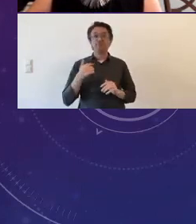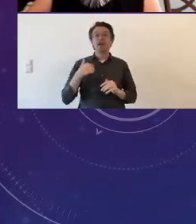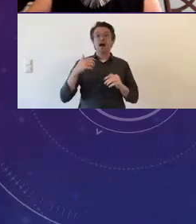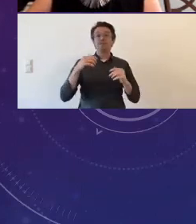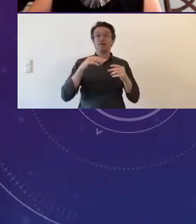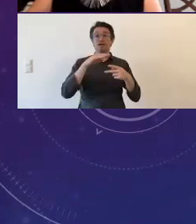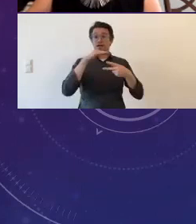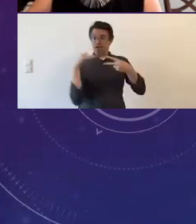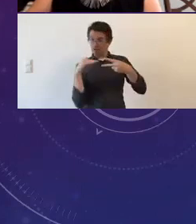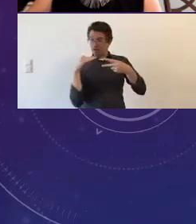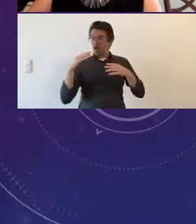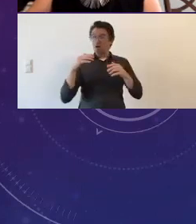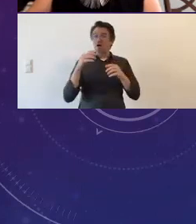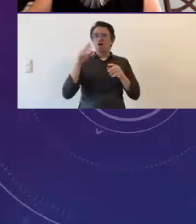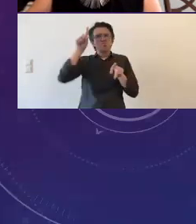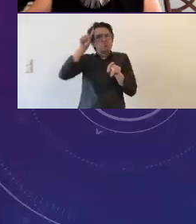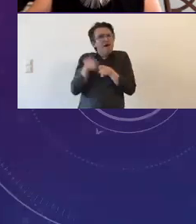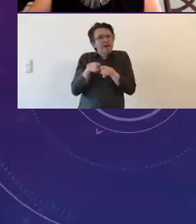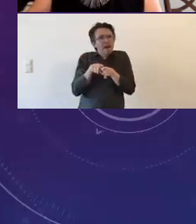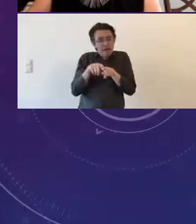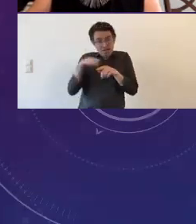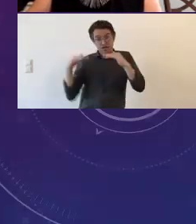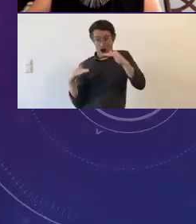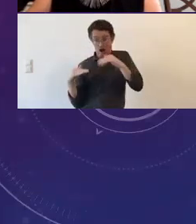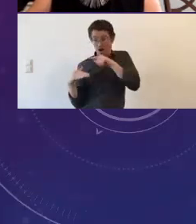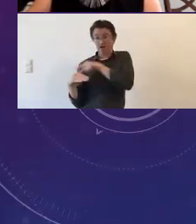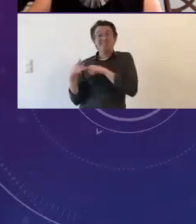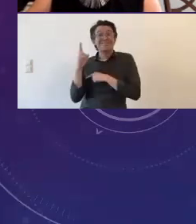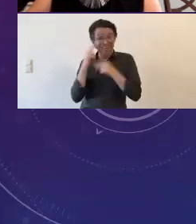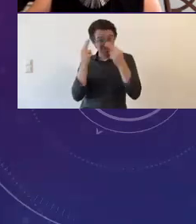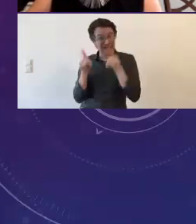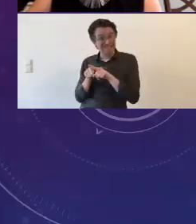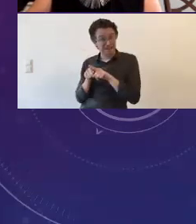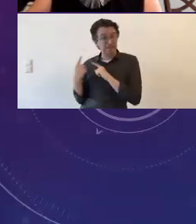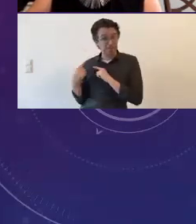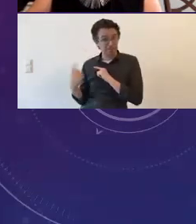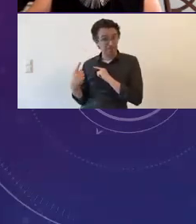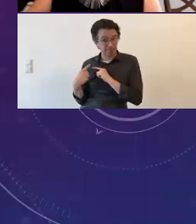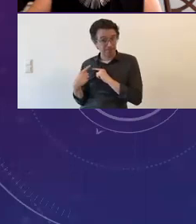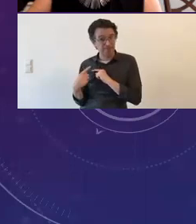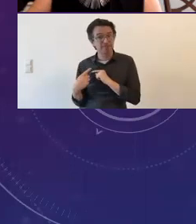well it's been about five years I'm now fluent and all of the Braille letters